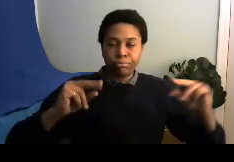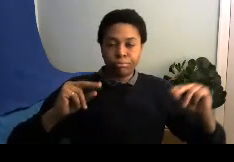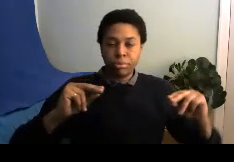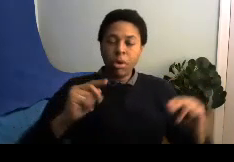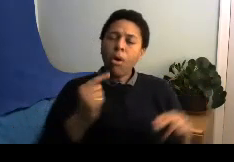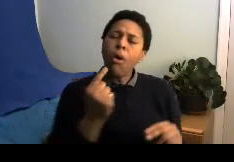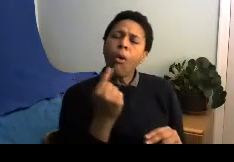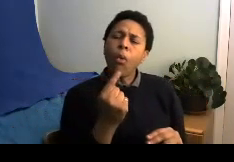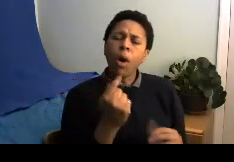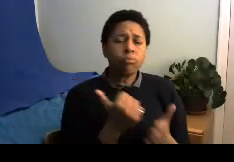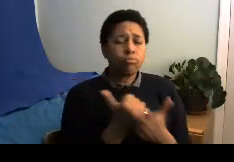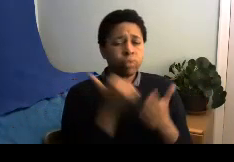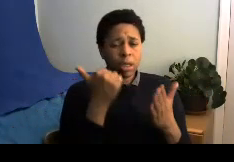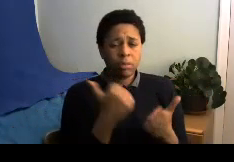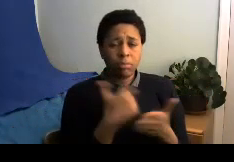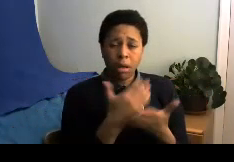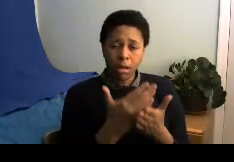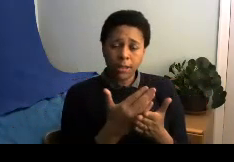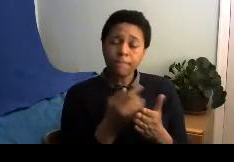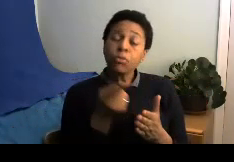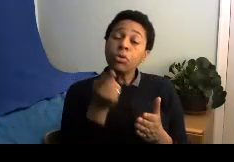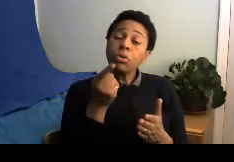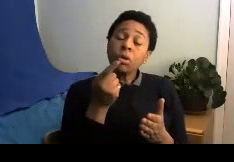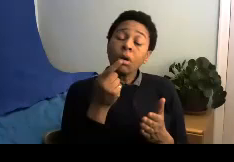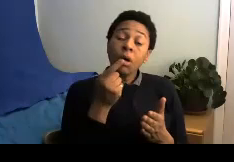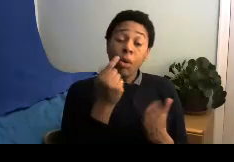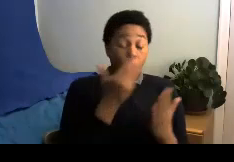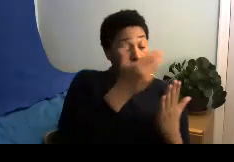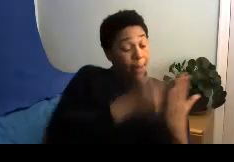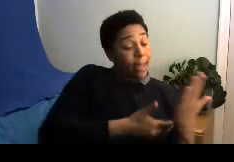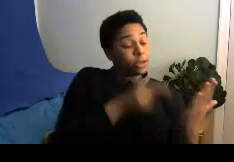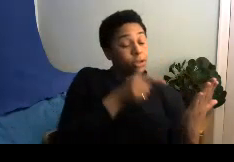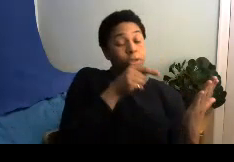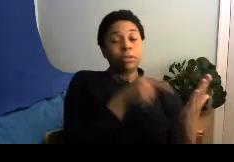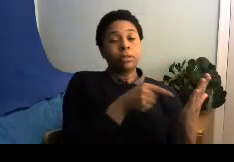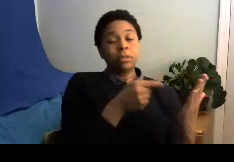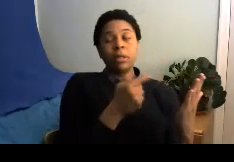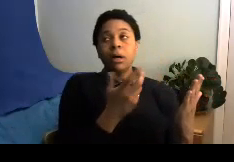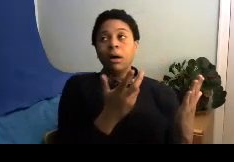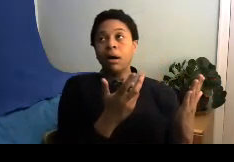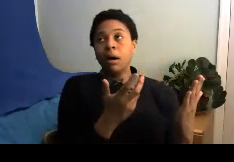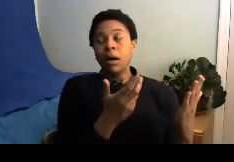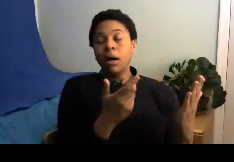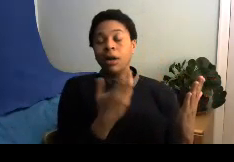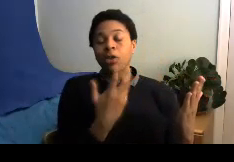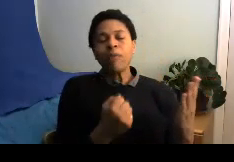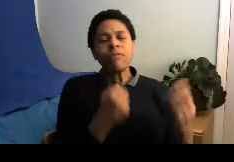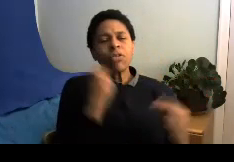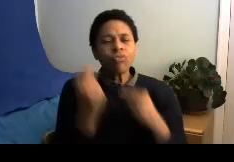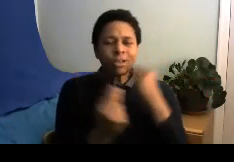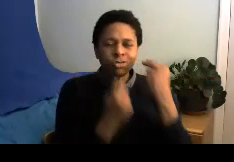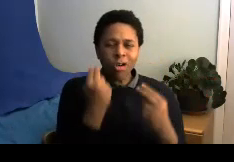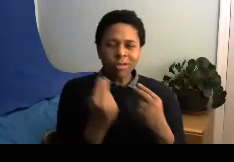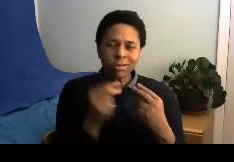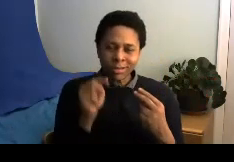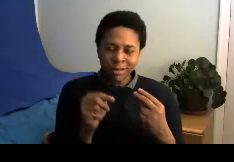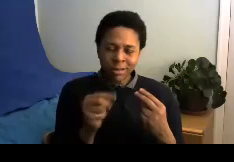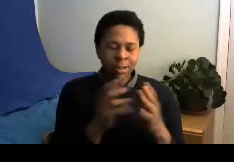was, when you have those pages, where you've got the restaurants, and it's all the things that people say, in a